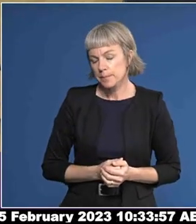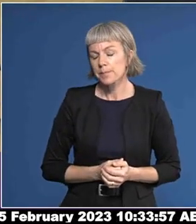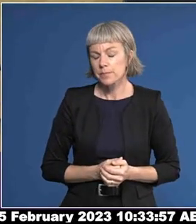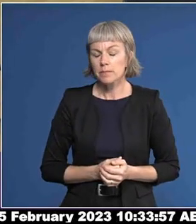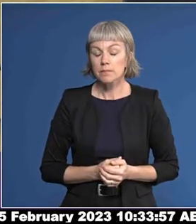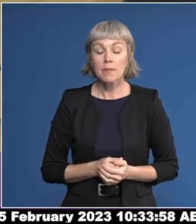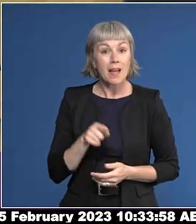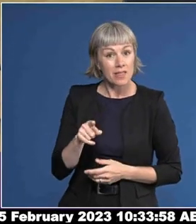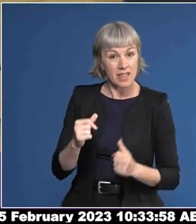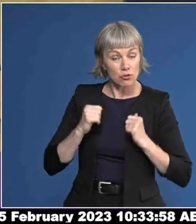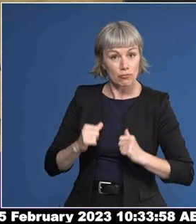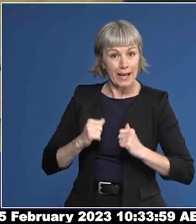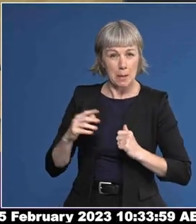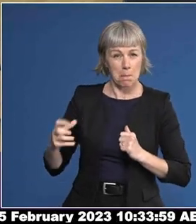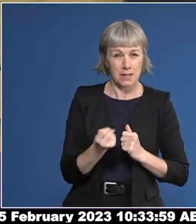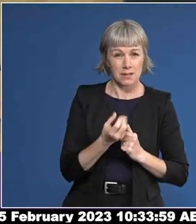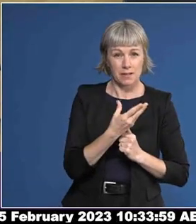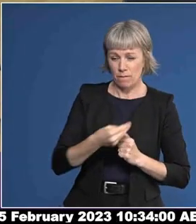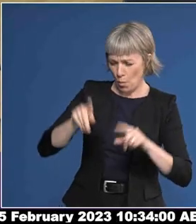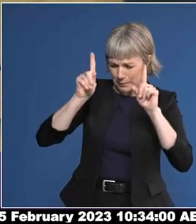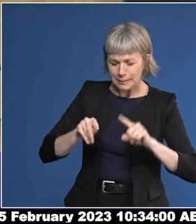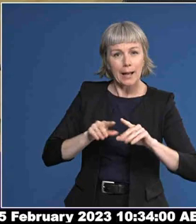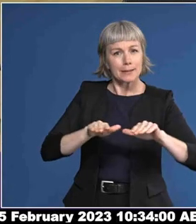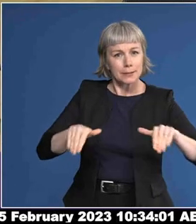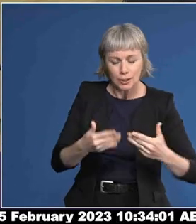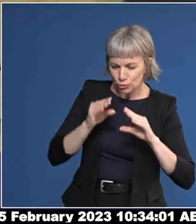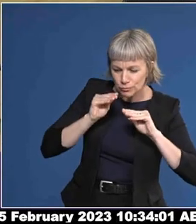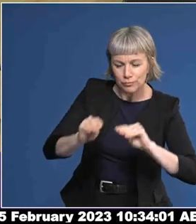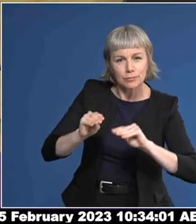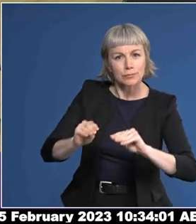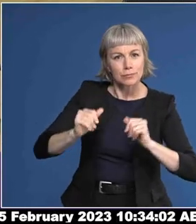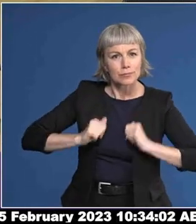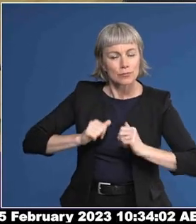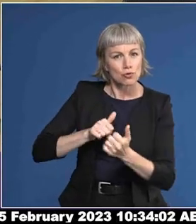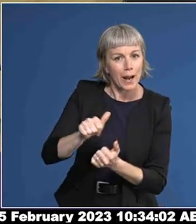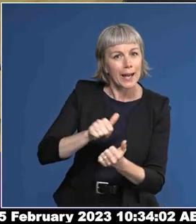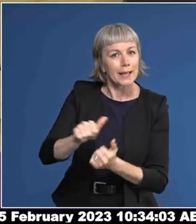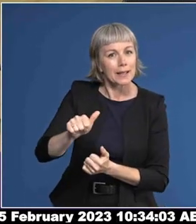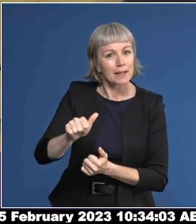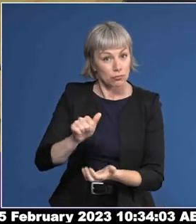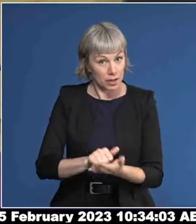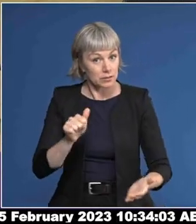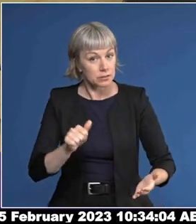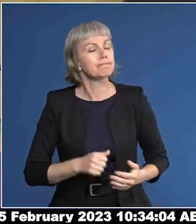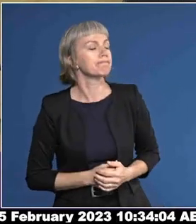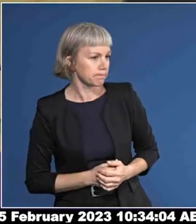at the outset of the employment relationship? Yes. MS EASTMAN: But necessarily needs to be ongoing throughout the life of a